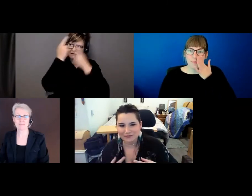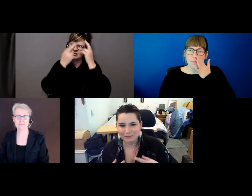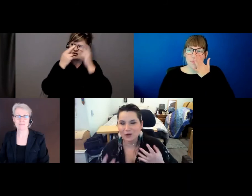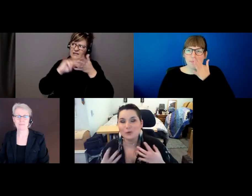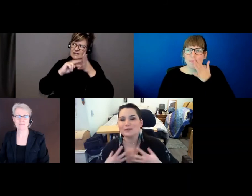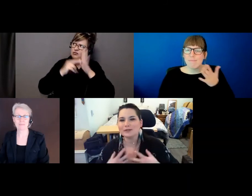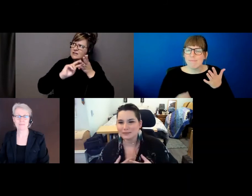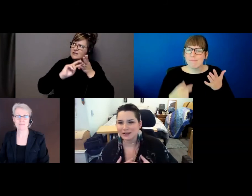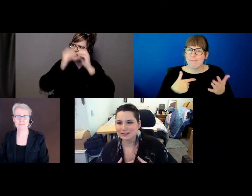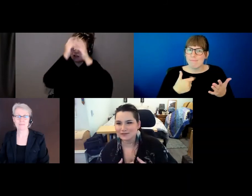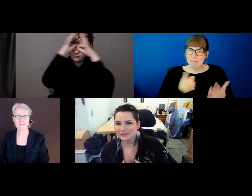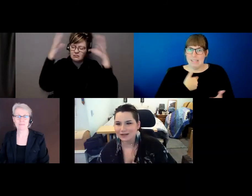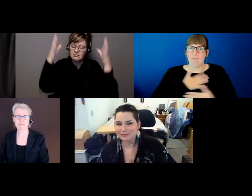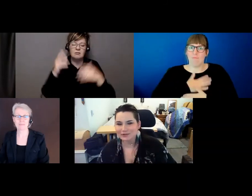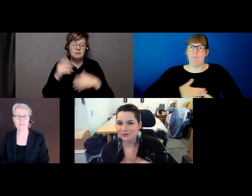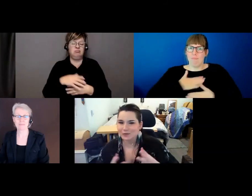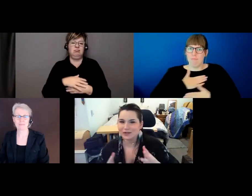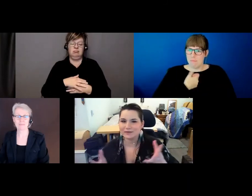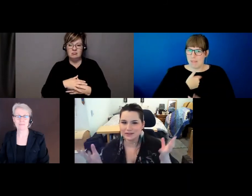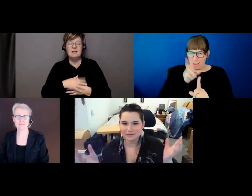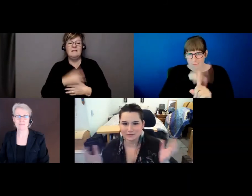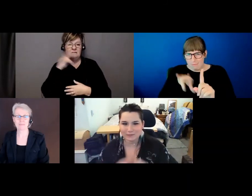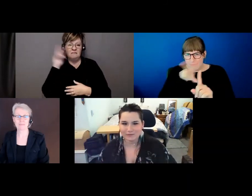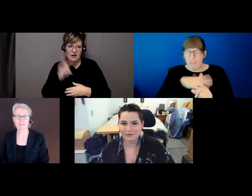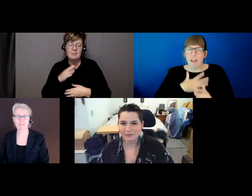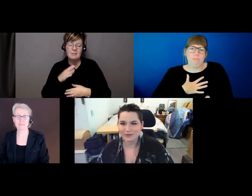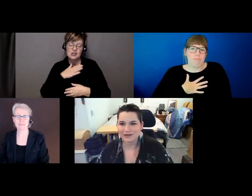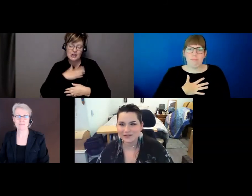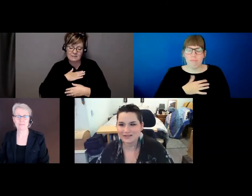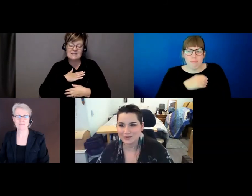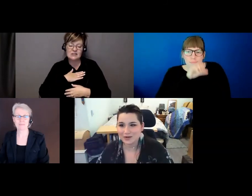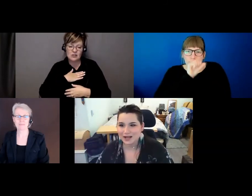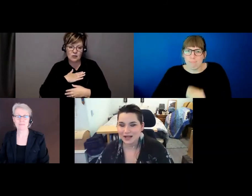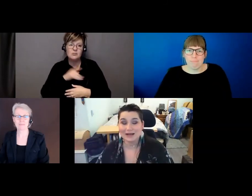FROM MY OWN PERSPECTIVE. AND I'M SURE EVERYONE ELSE DID FROM THEIRS. ABSOLUTELY AMAZING.